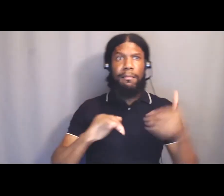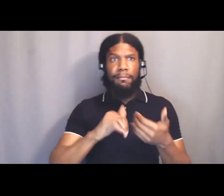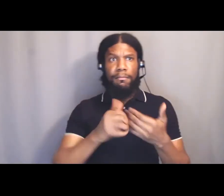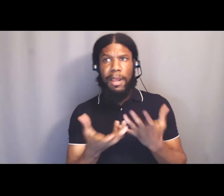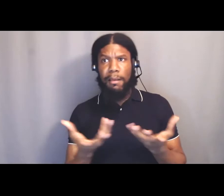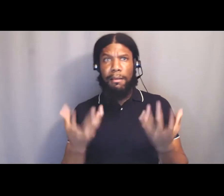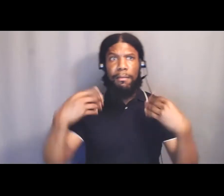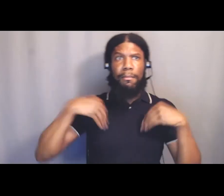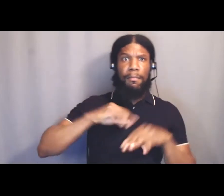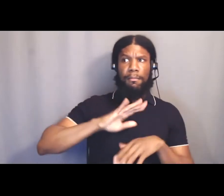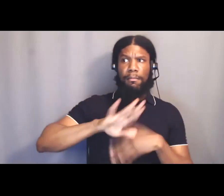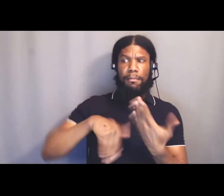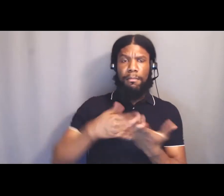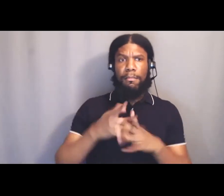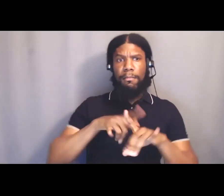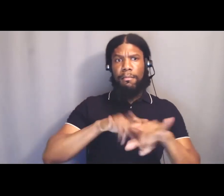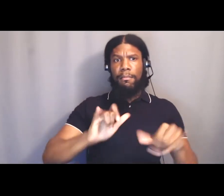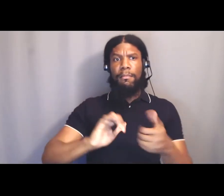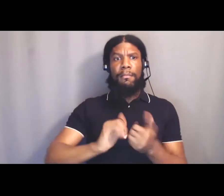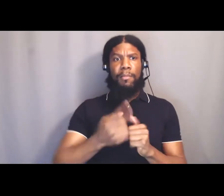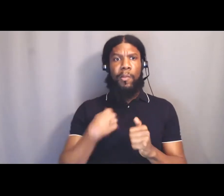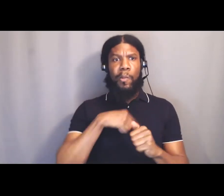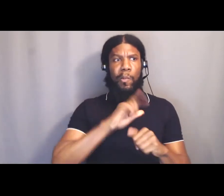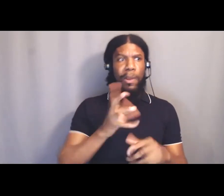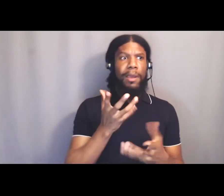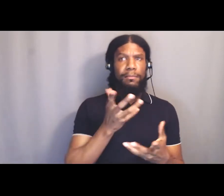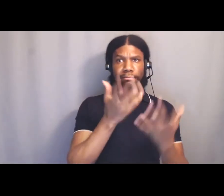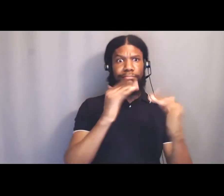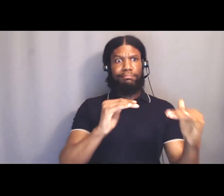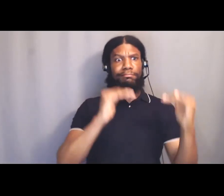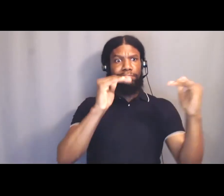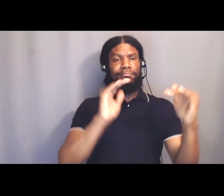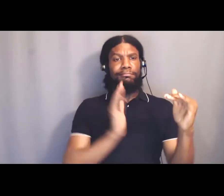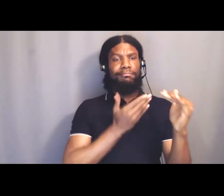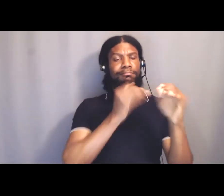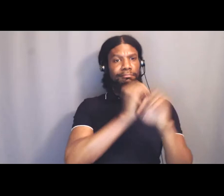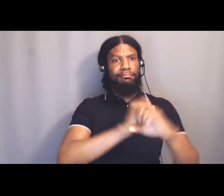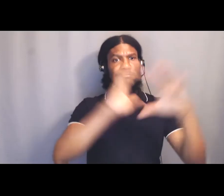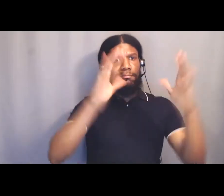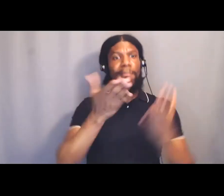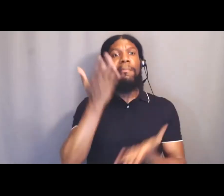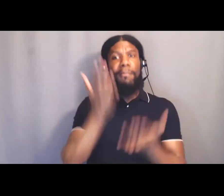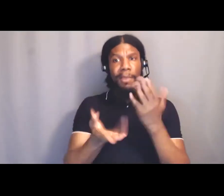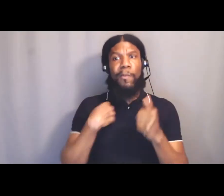where we also have to live in a world, maybe temporarily, that someone else envisioned for us.